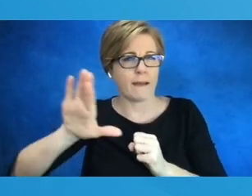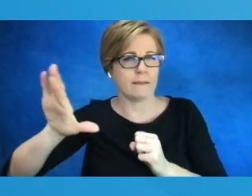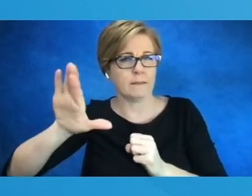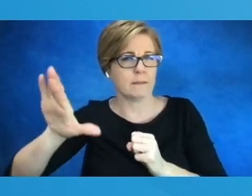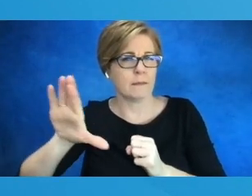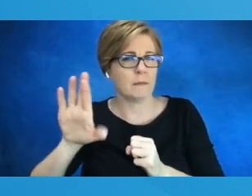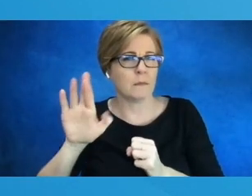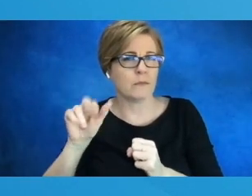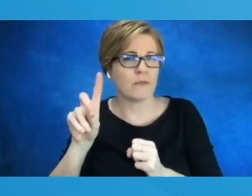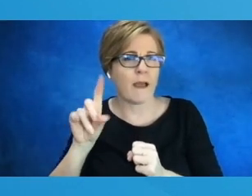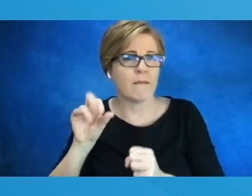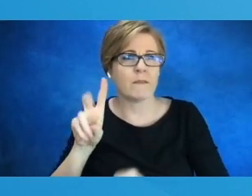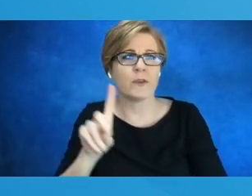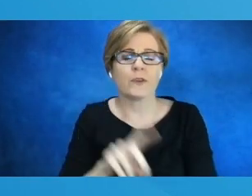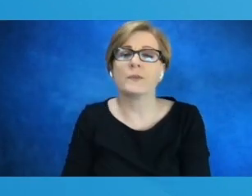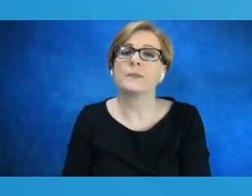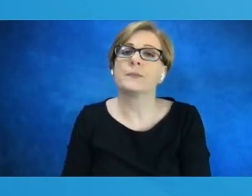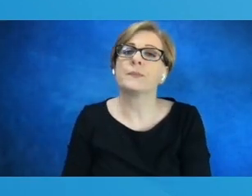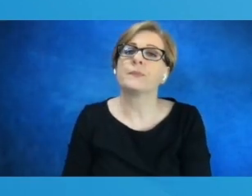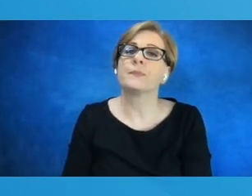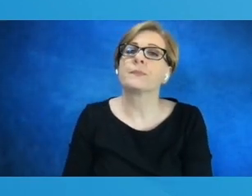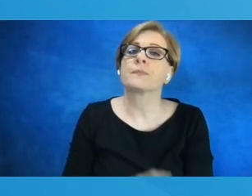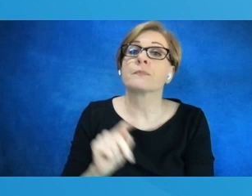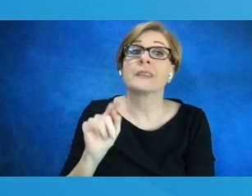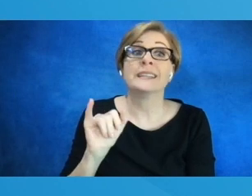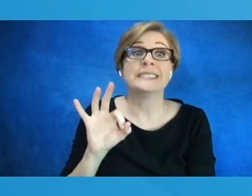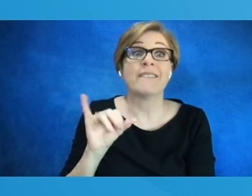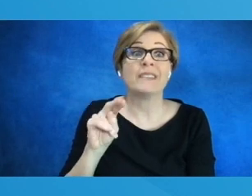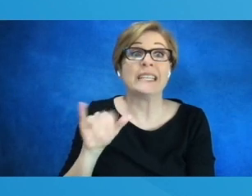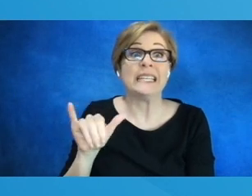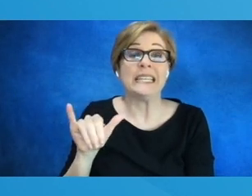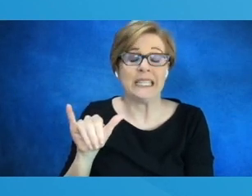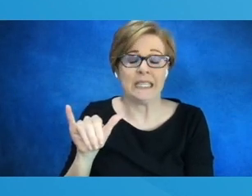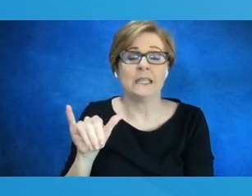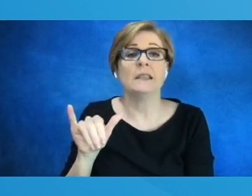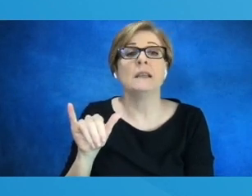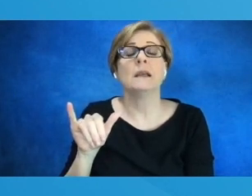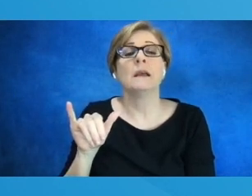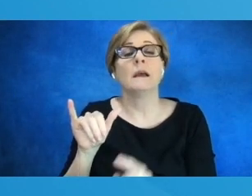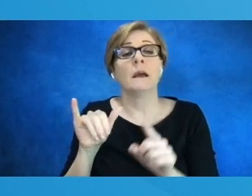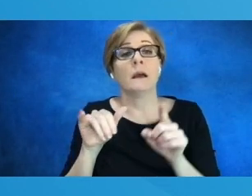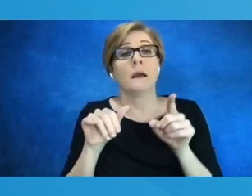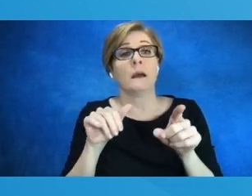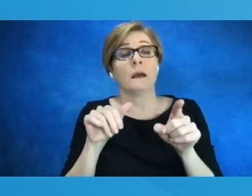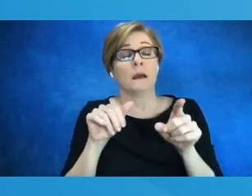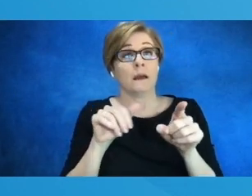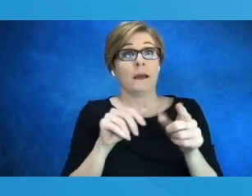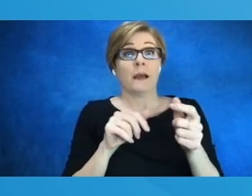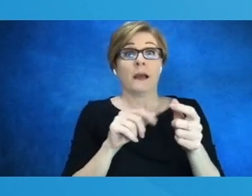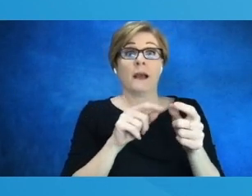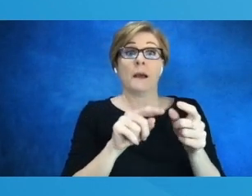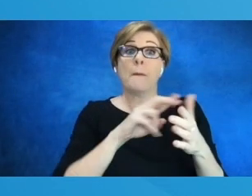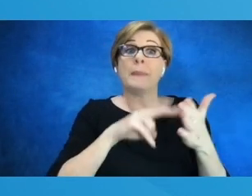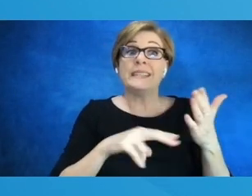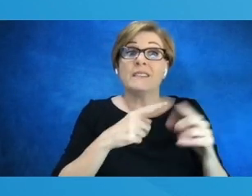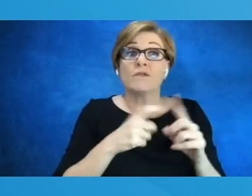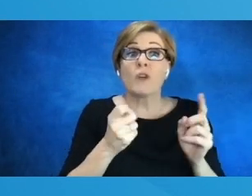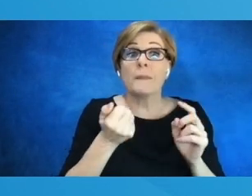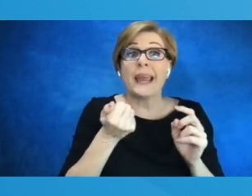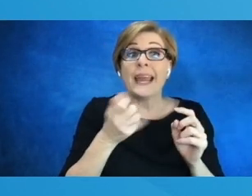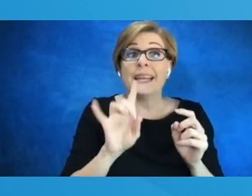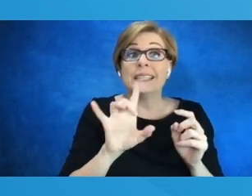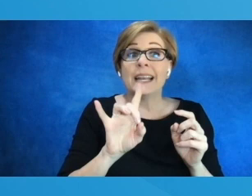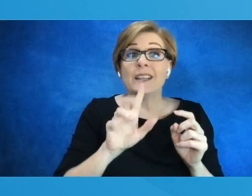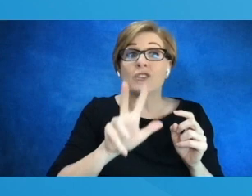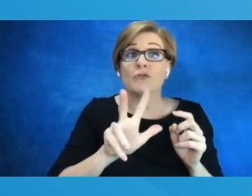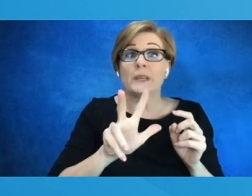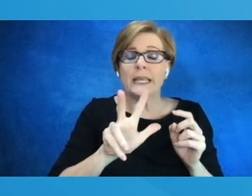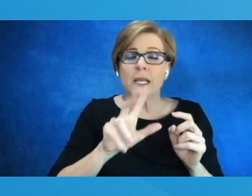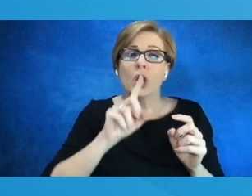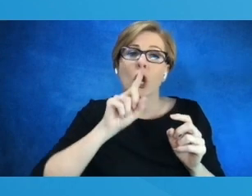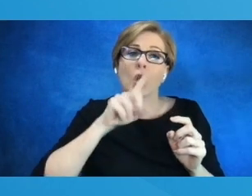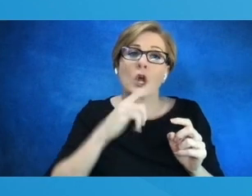So, a comment on how realistic the 1883 painting feels, a finished canvas versus a very broken